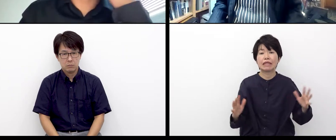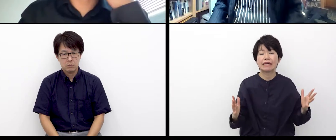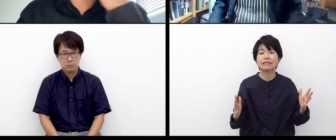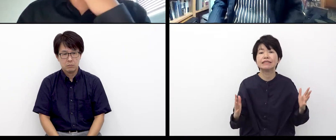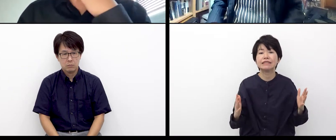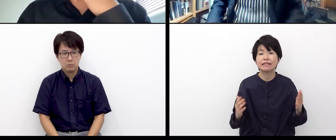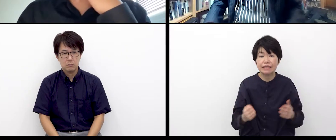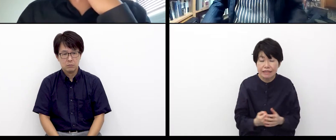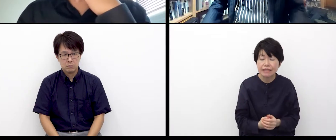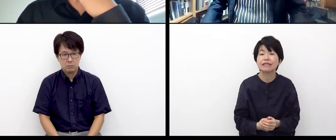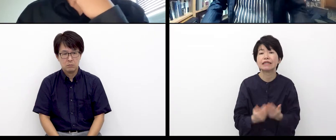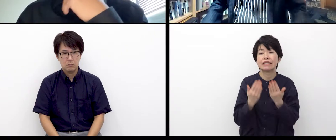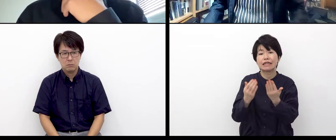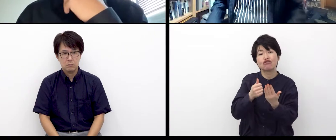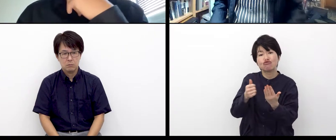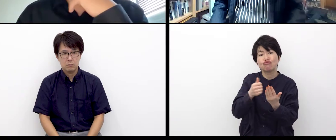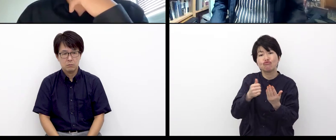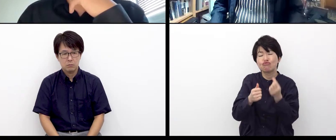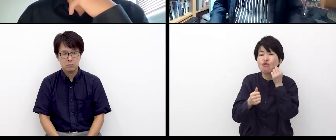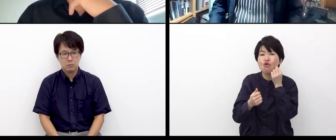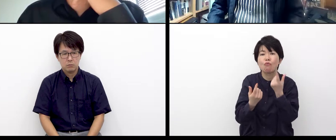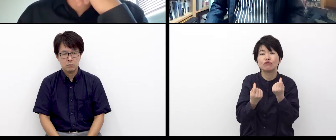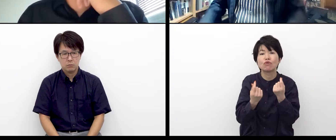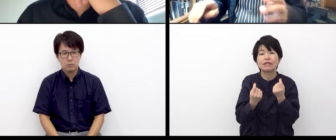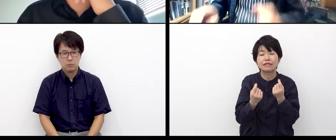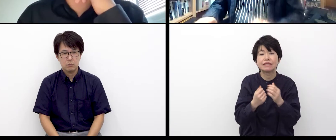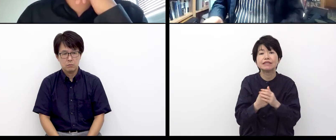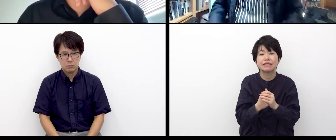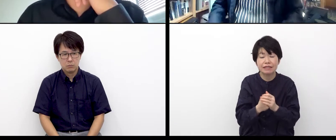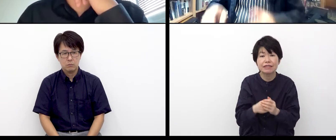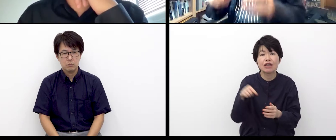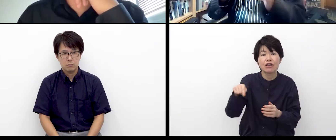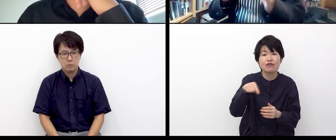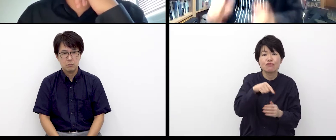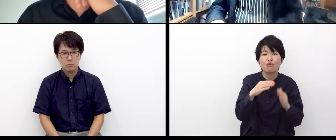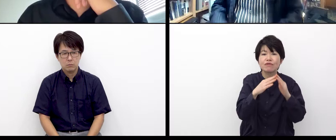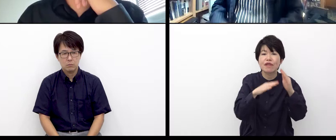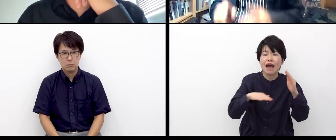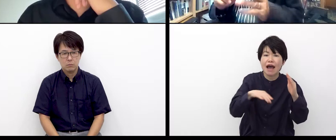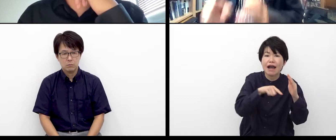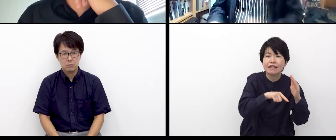we should think that “hikikomori” could happen in any children of any families,